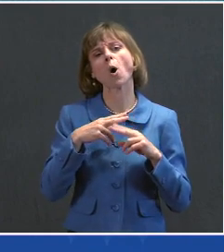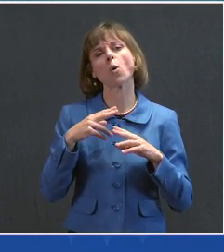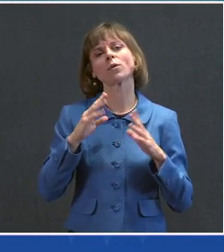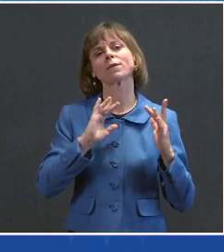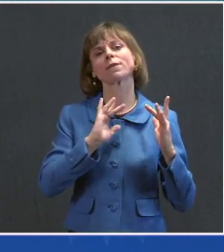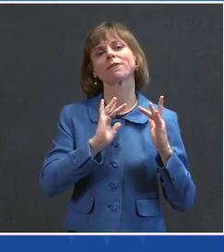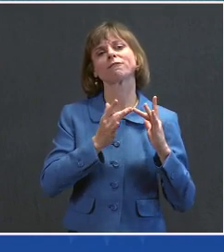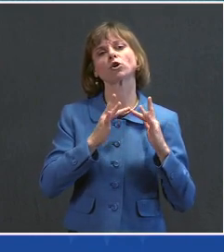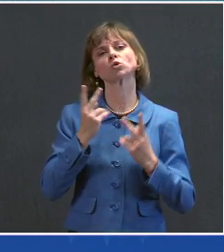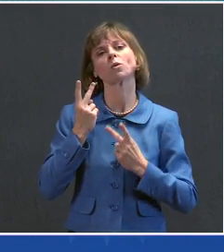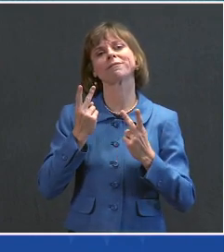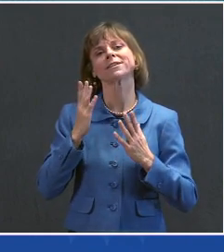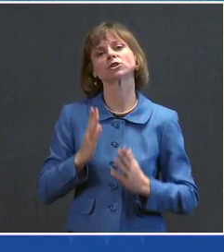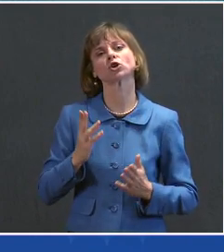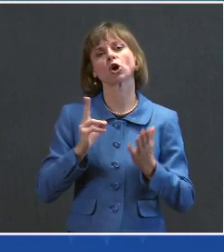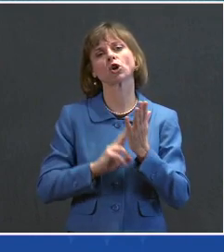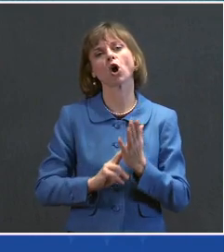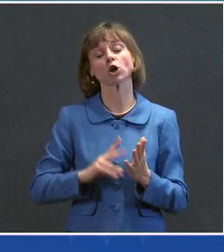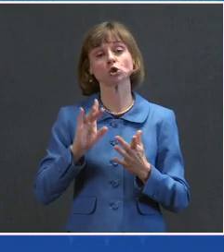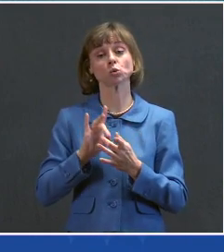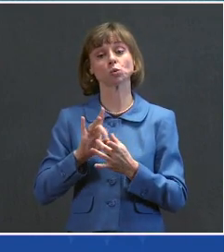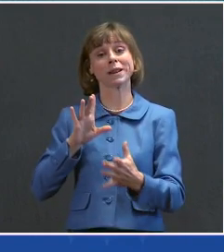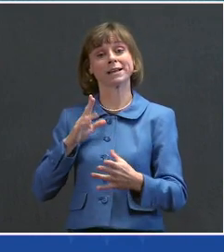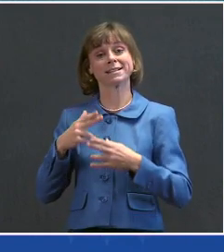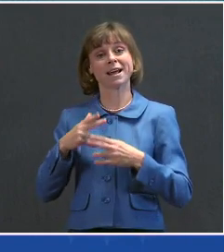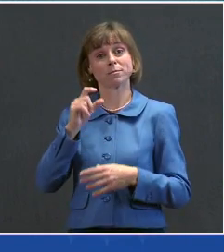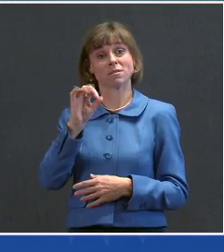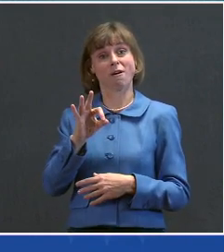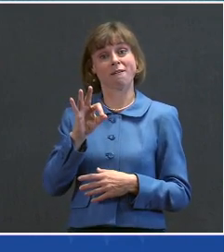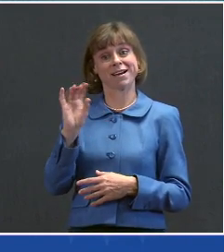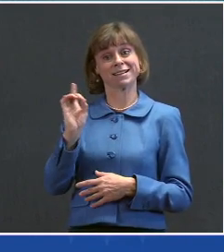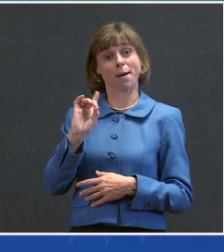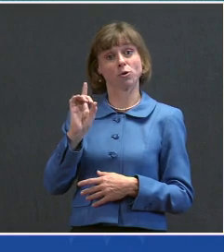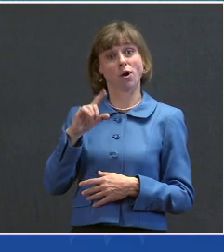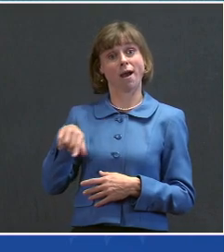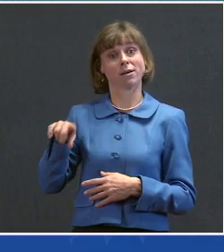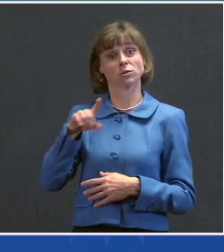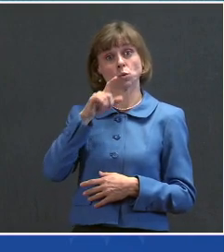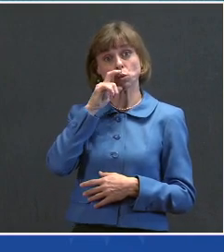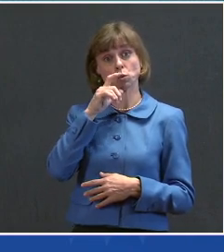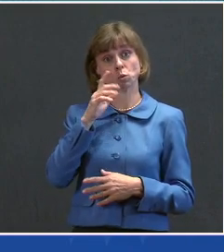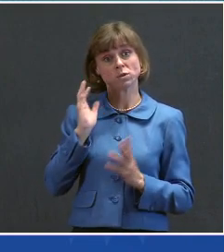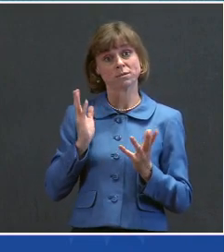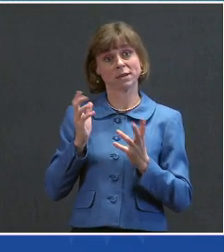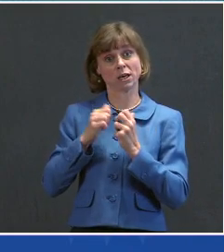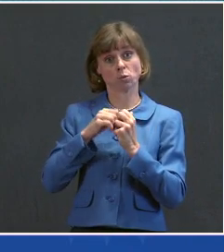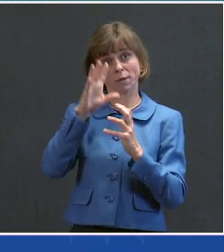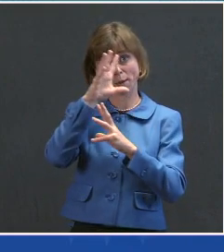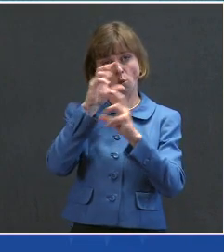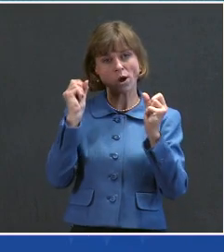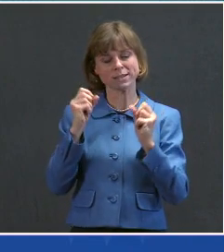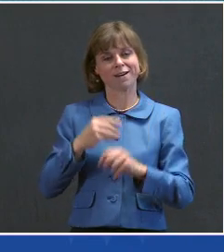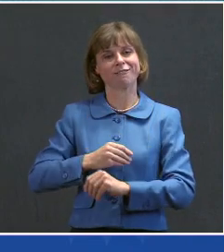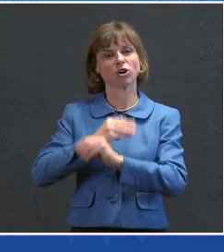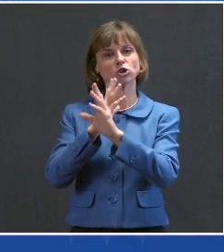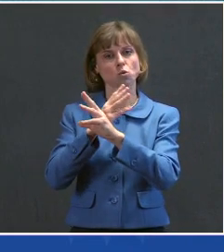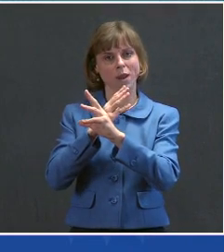The Press: You released the names of Democrats -- Democratic senators who were speaking with the President virtually. Is there any discussion